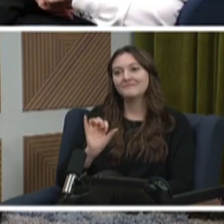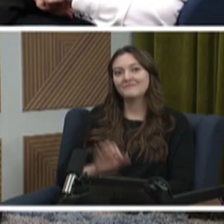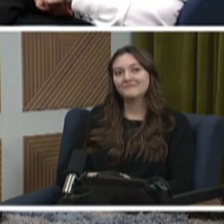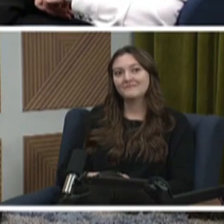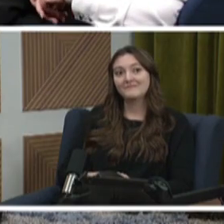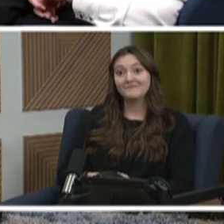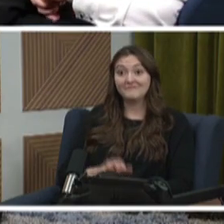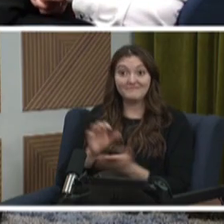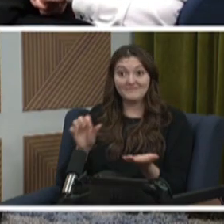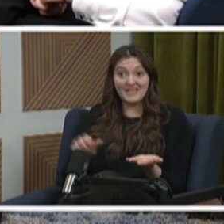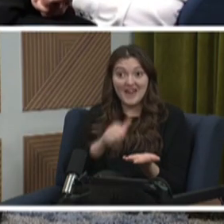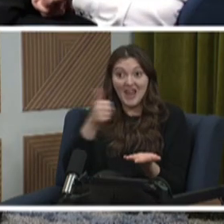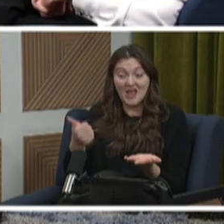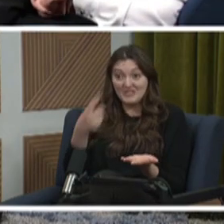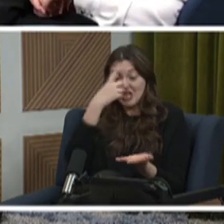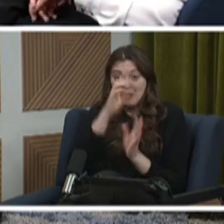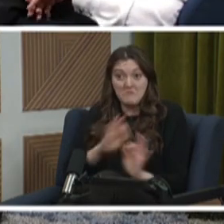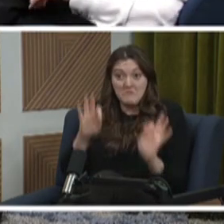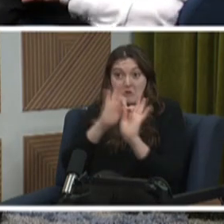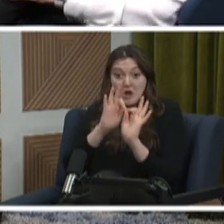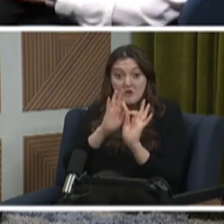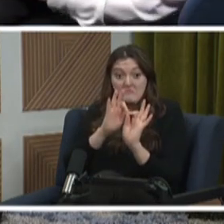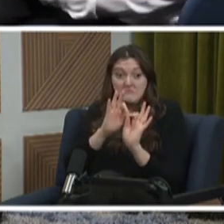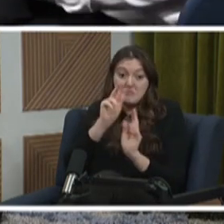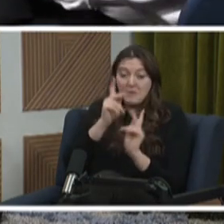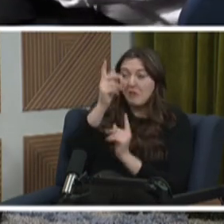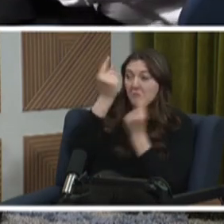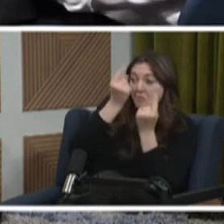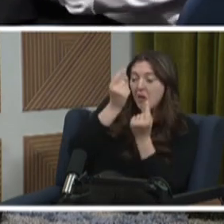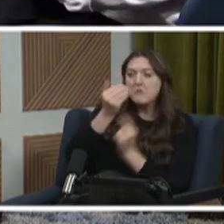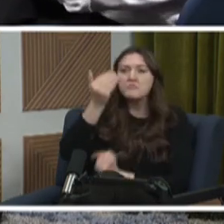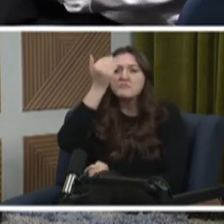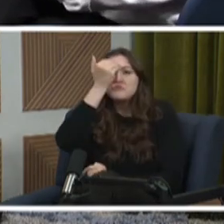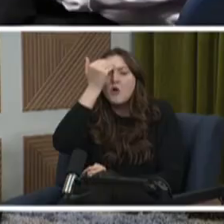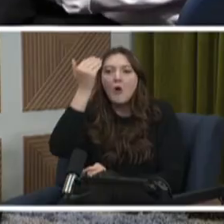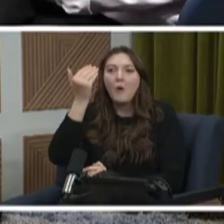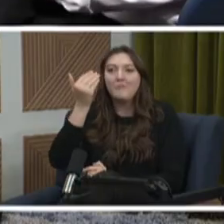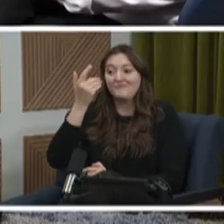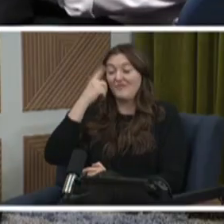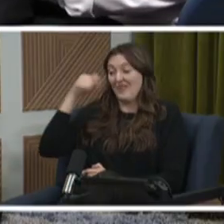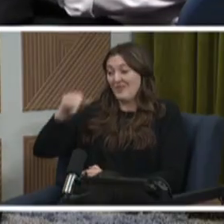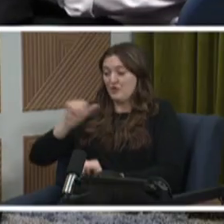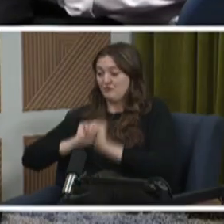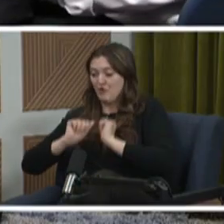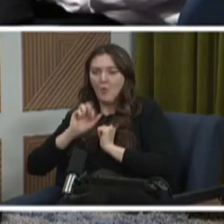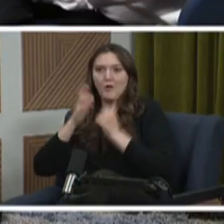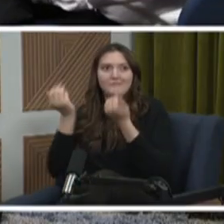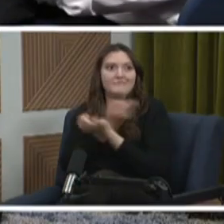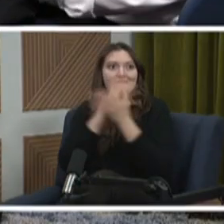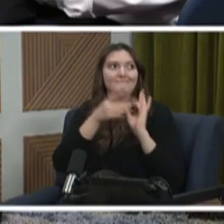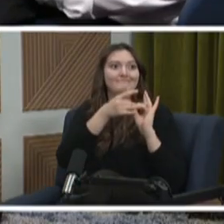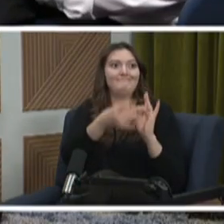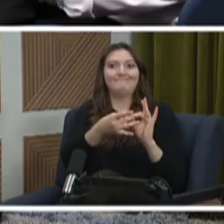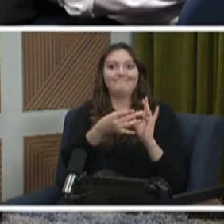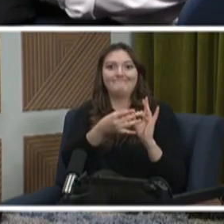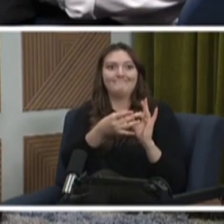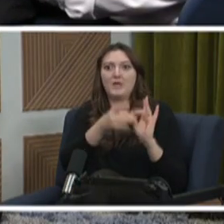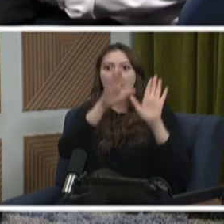Anything else that you think is important for people to be thinking about or to know based on this show or anything else in the amazing work you do?